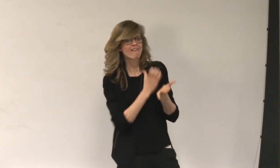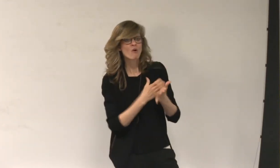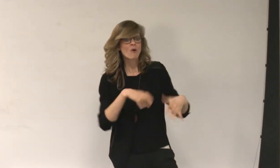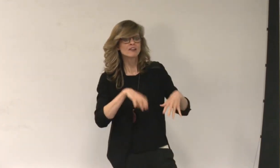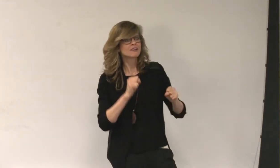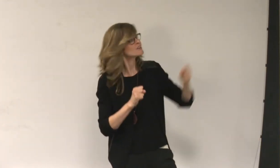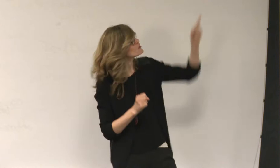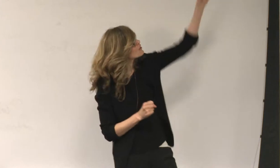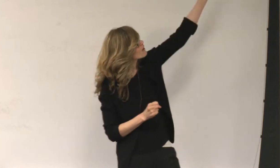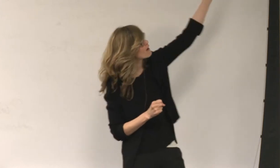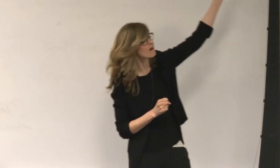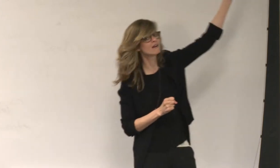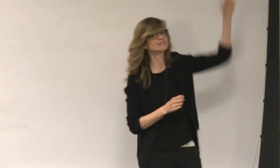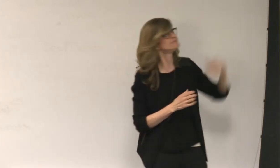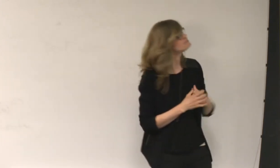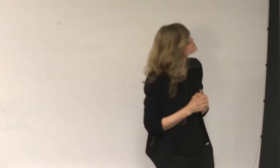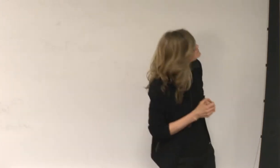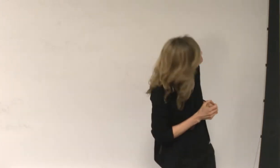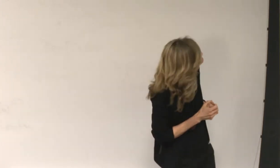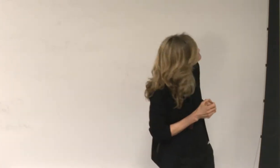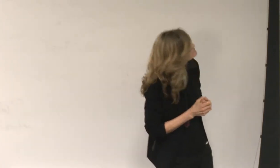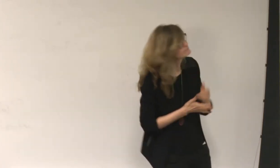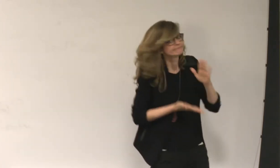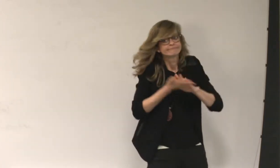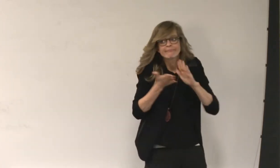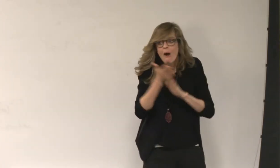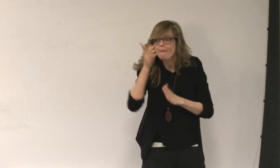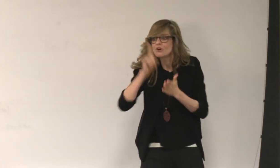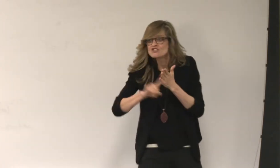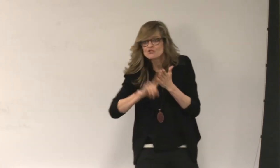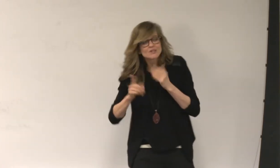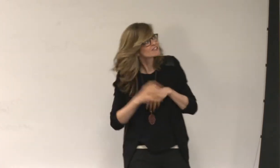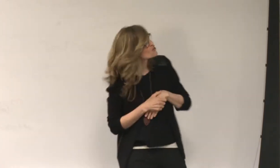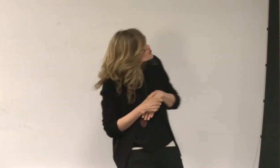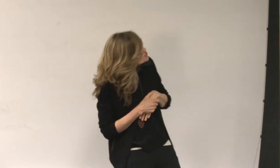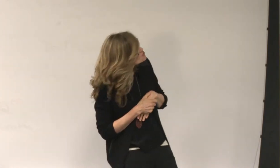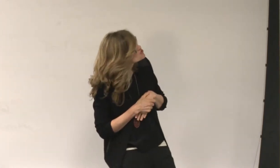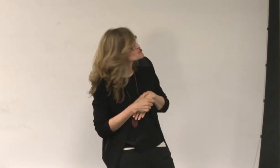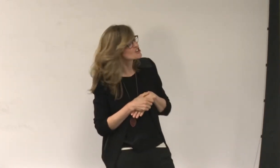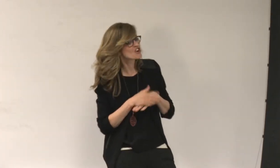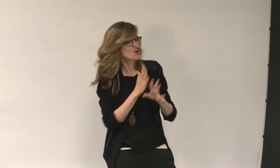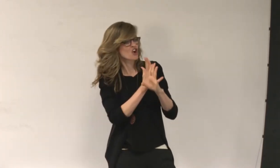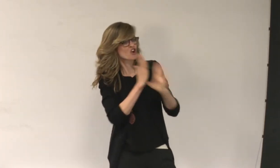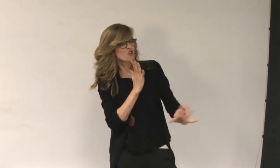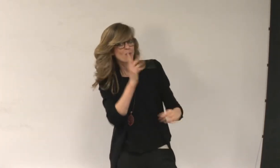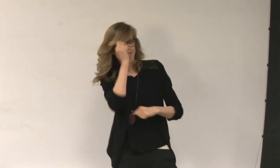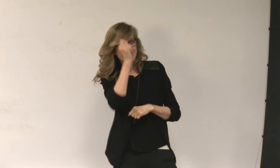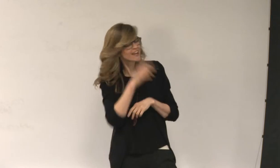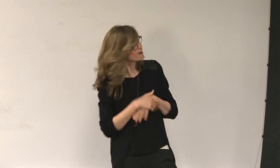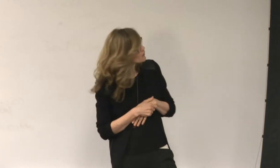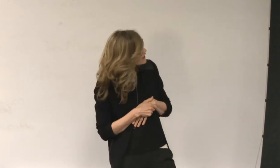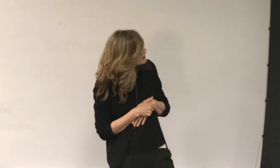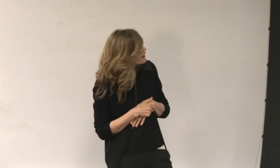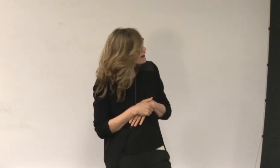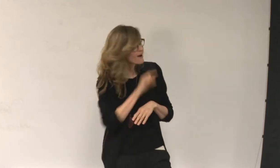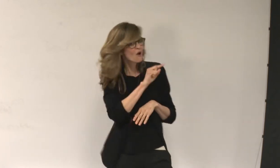SO, THESE ARE THE TYPES OF COURSES THAT I HAD TO TAKE. OPERATIONS RESEARCH, QUEUEING THEORY,